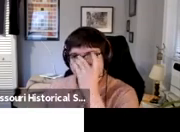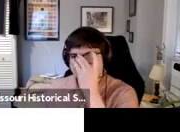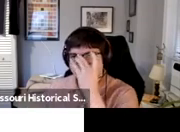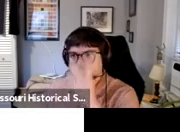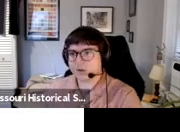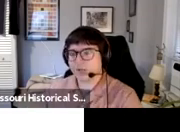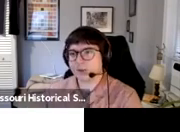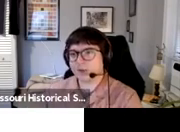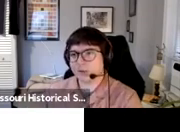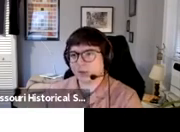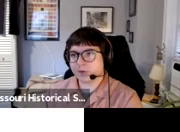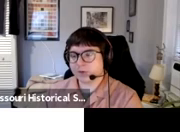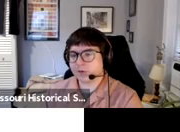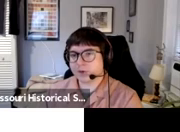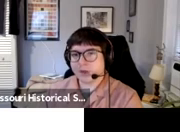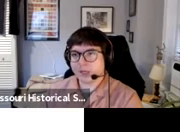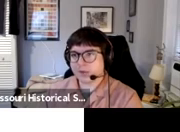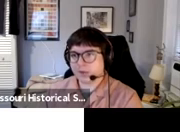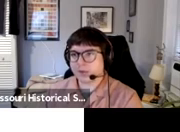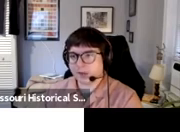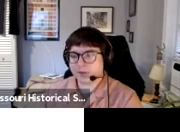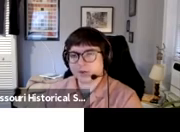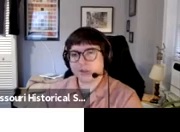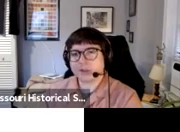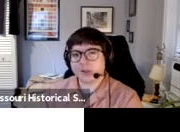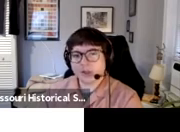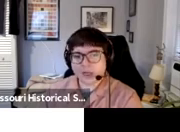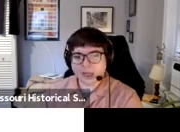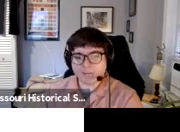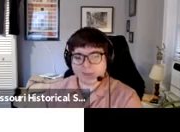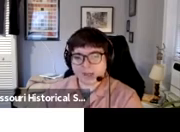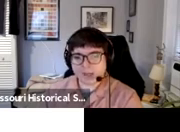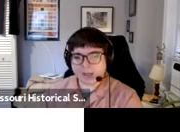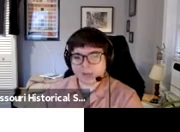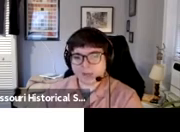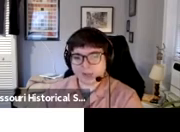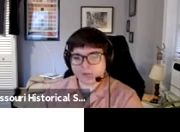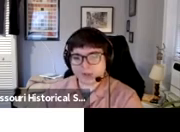presentations like this as well. He, let's see his oldest brother